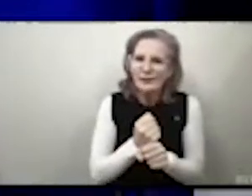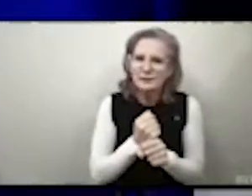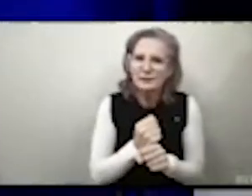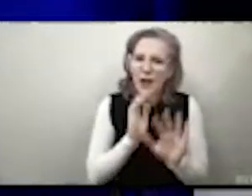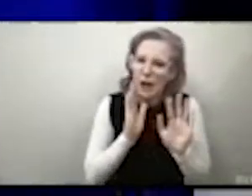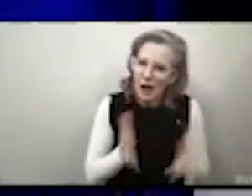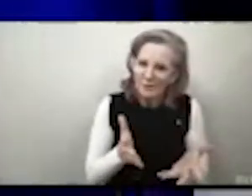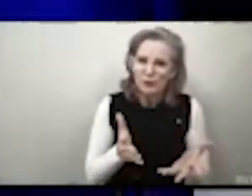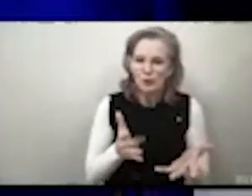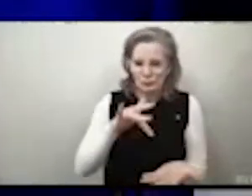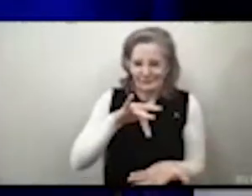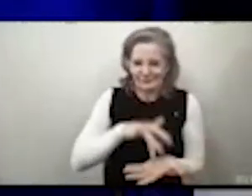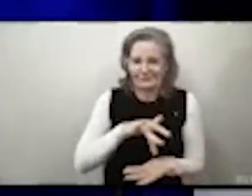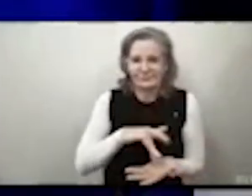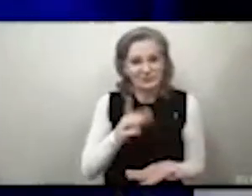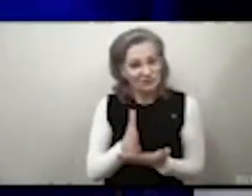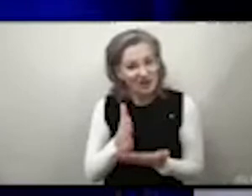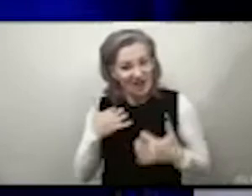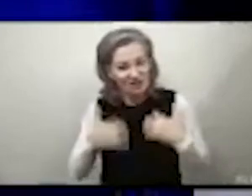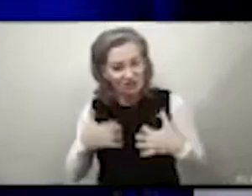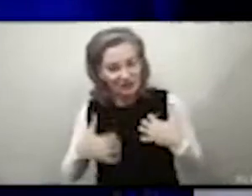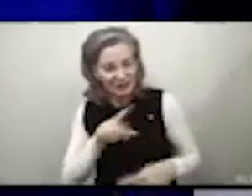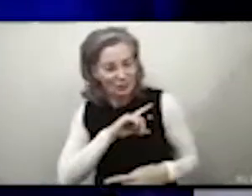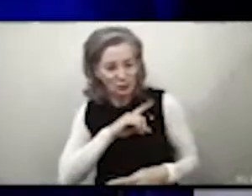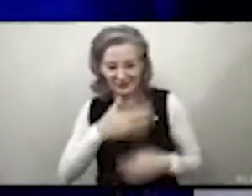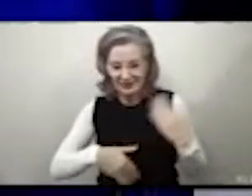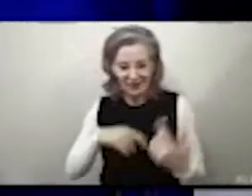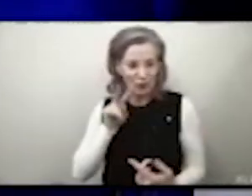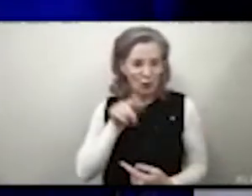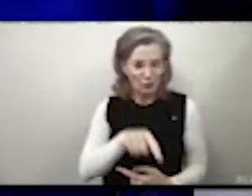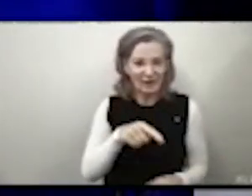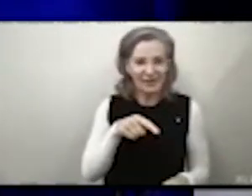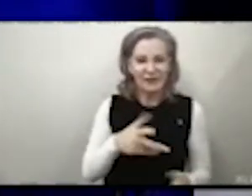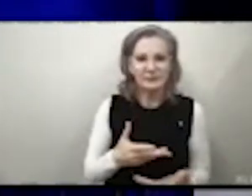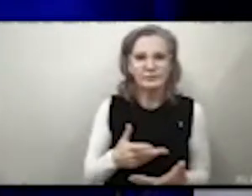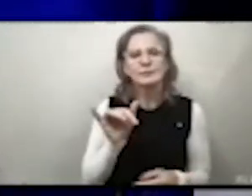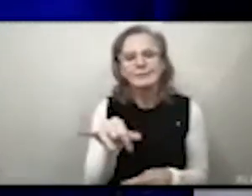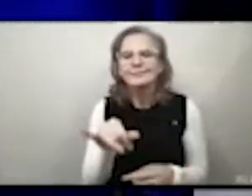It's a very important point. I think there's, there's quite a lot of understanding at national government level about resilience.